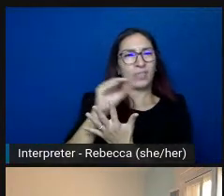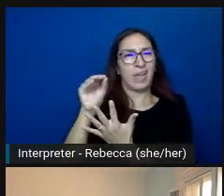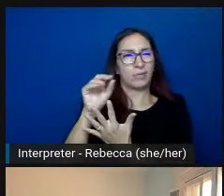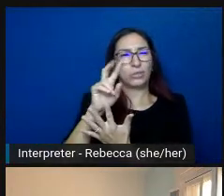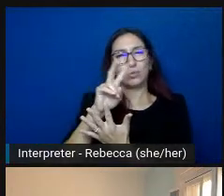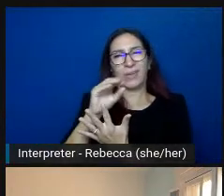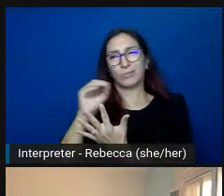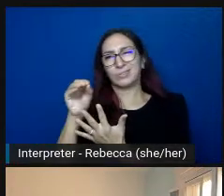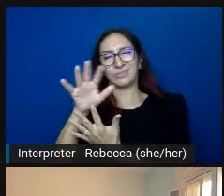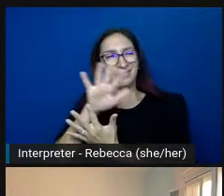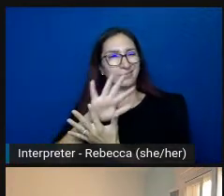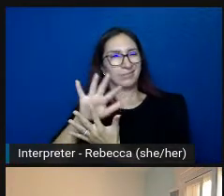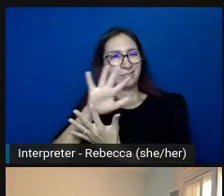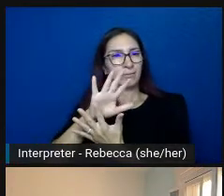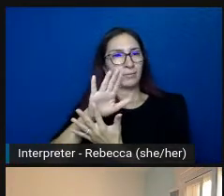People tried contributing in 2000 at the beginning of the